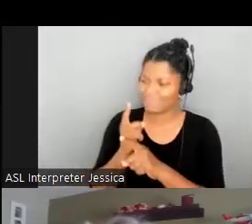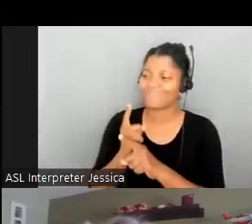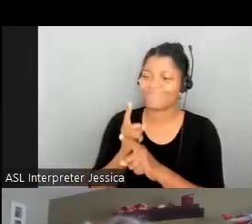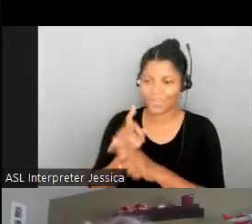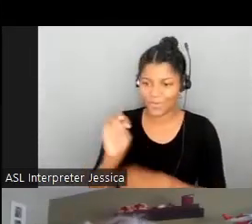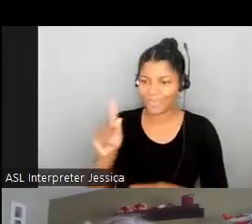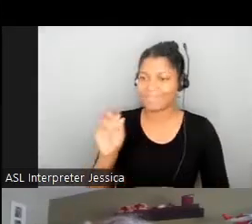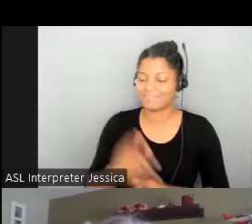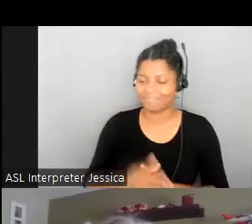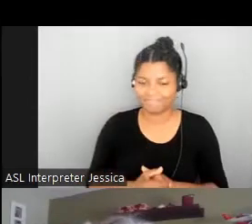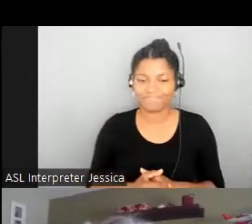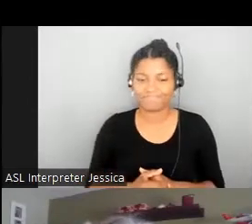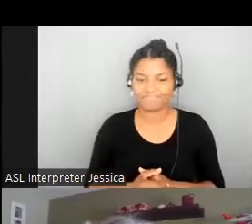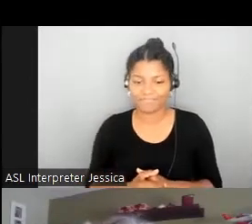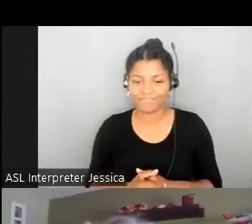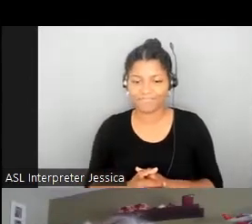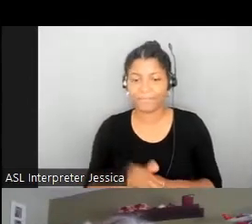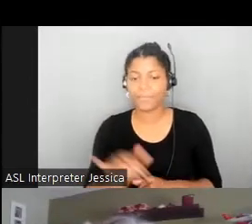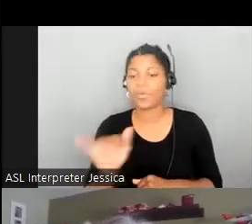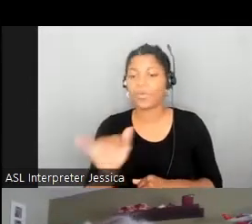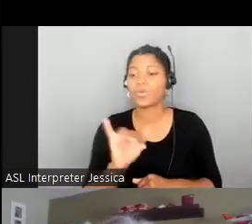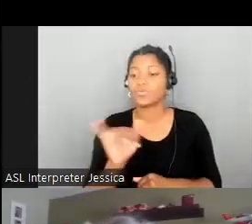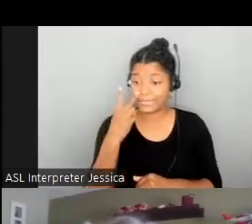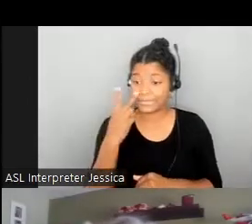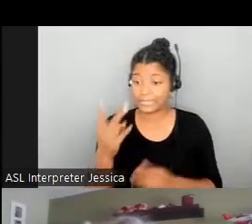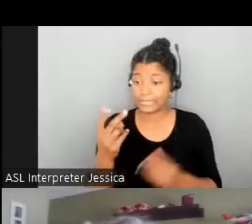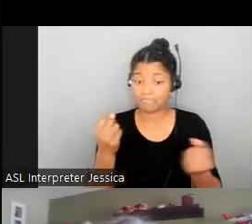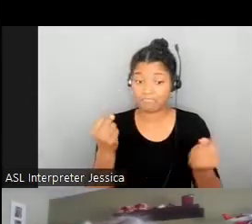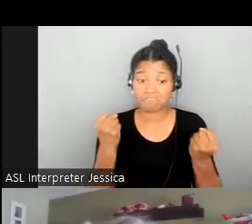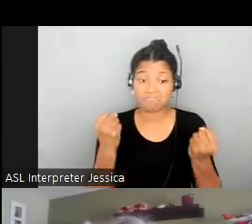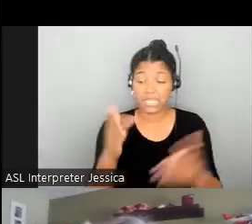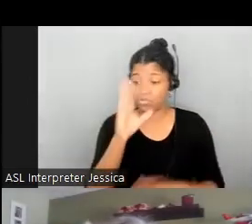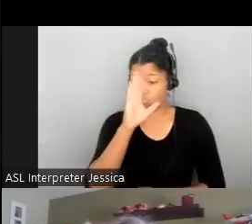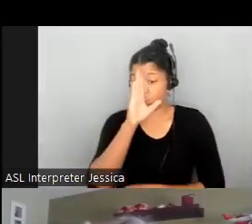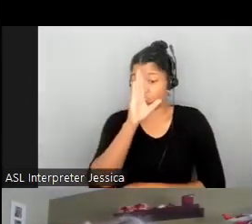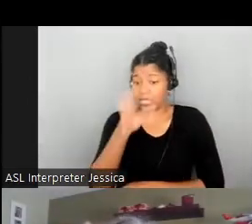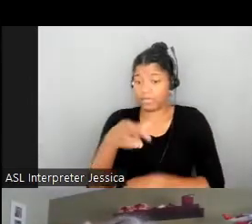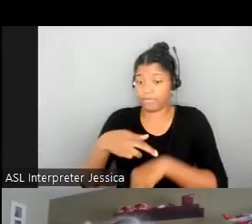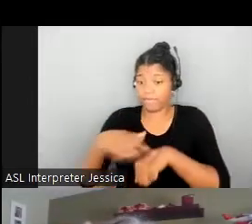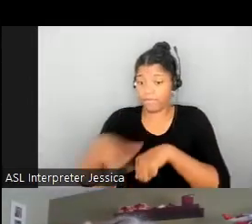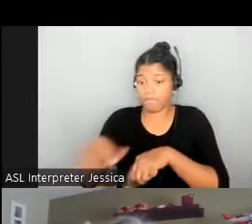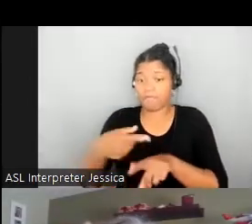We also get a lot of direct referrals from nursing facilities.